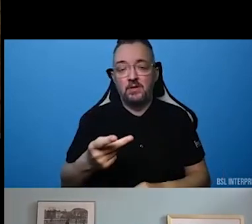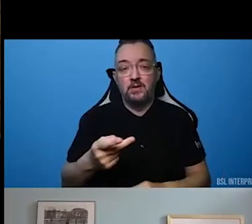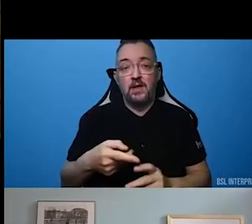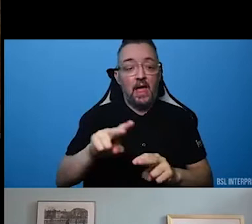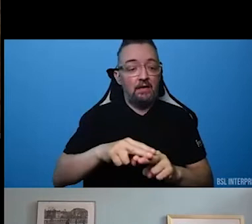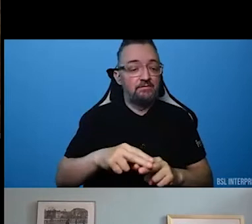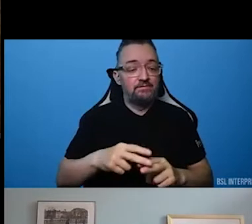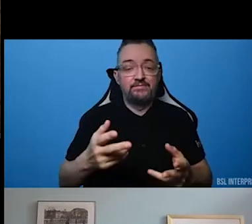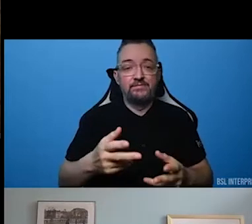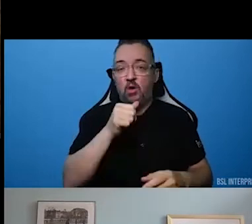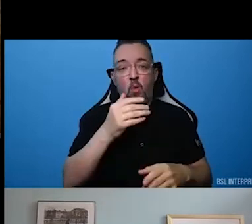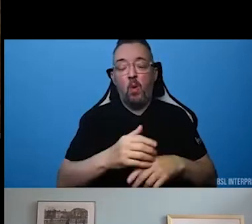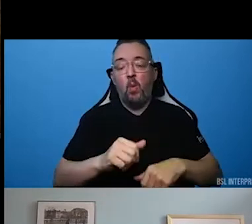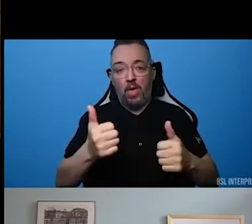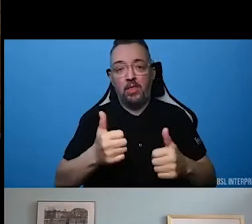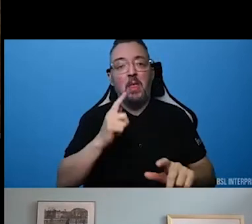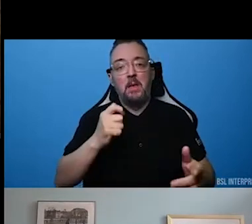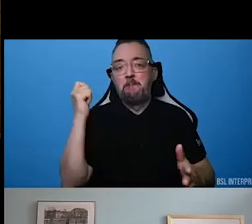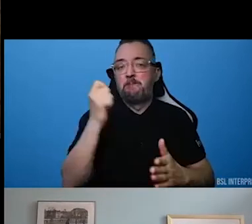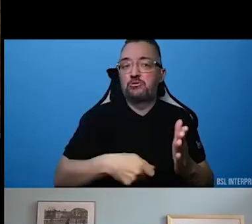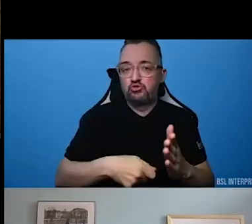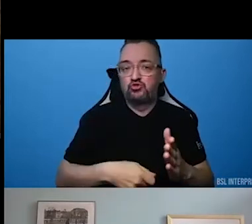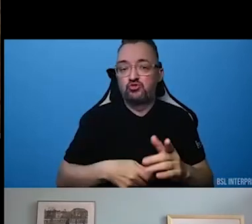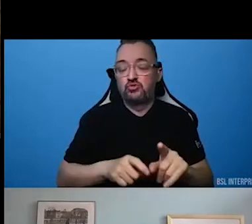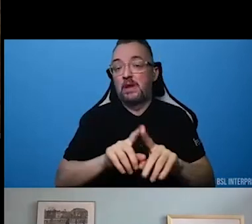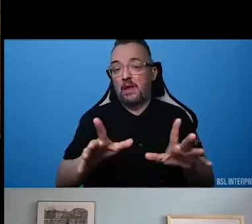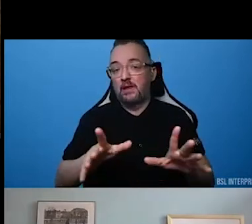they would be subject to a severe punishments such as whipping.